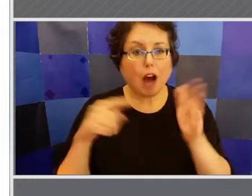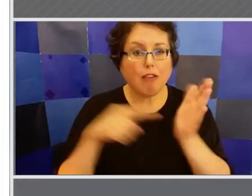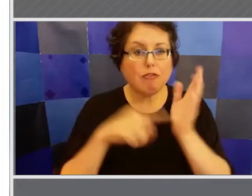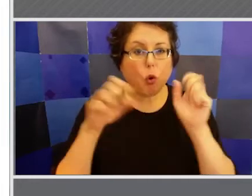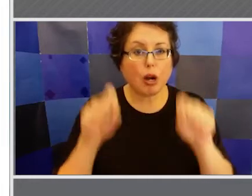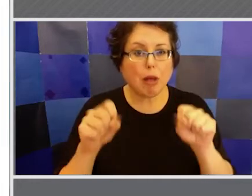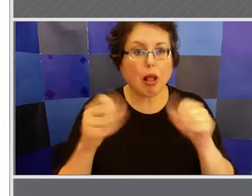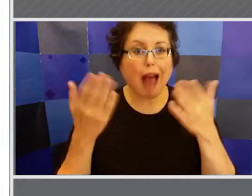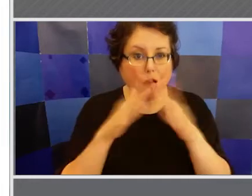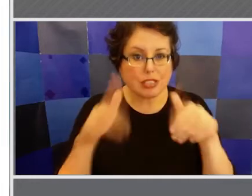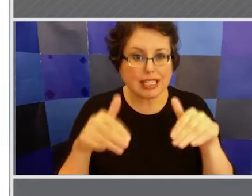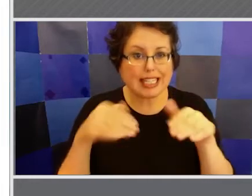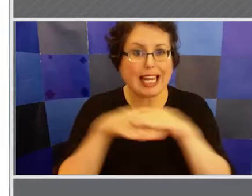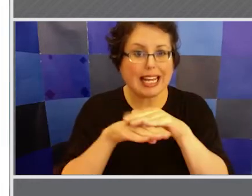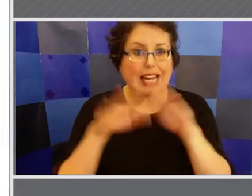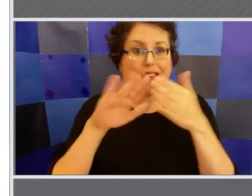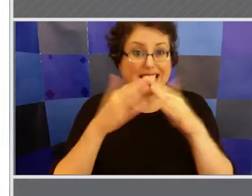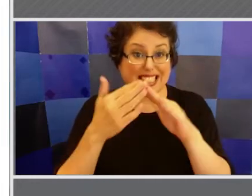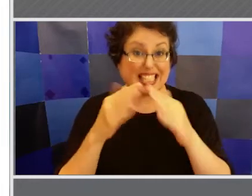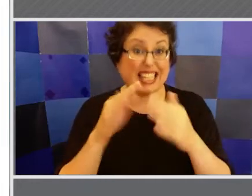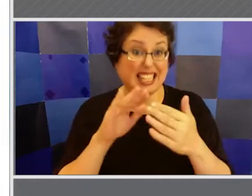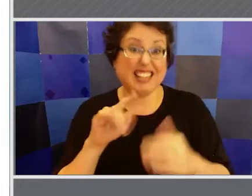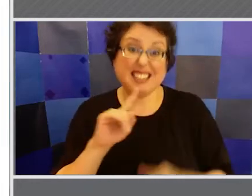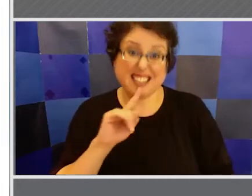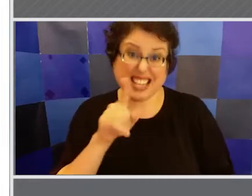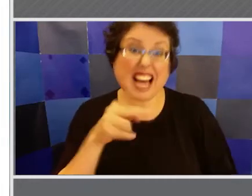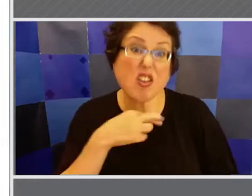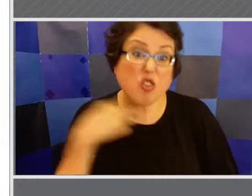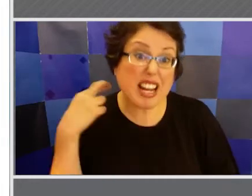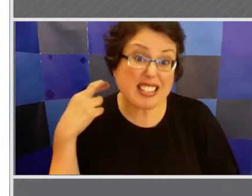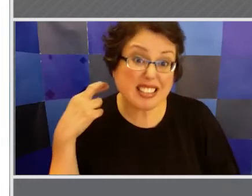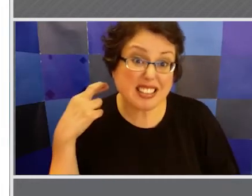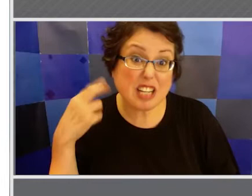is at risk of turning market rate because of the market pressures that we're all seeing